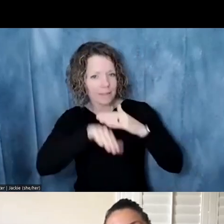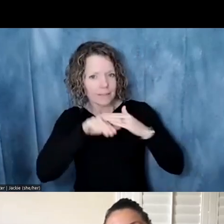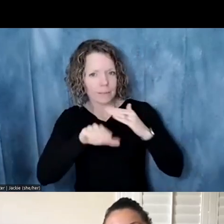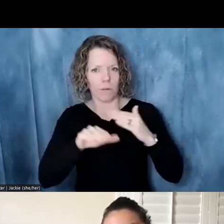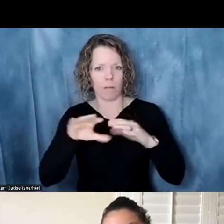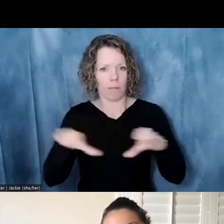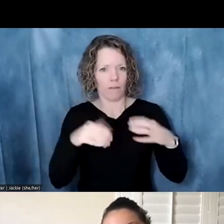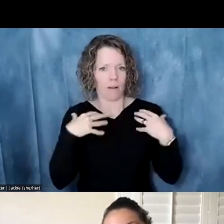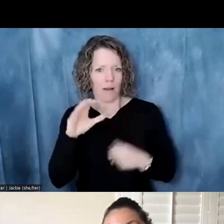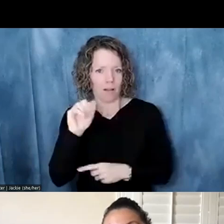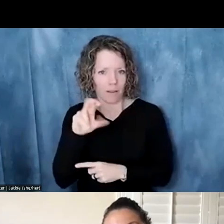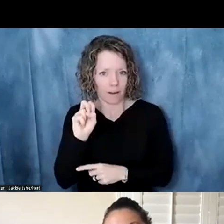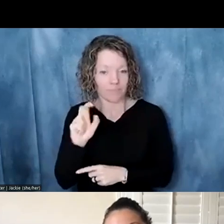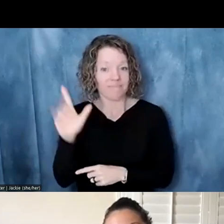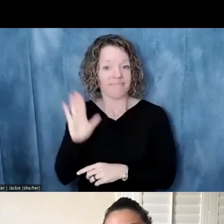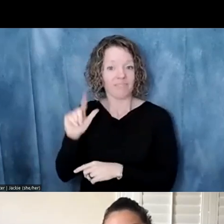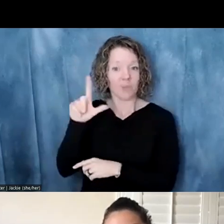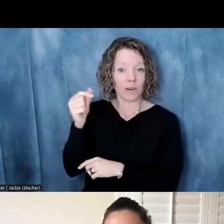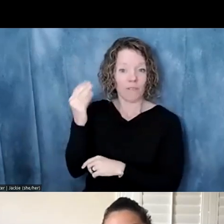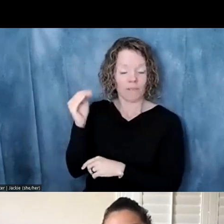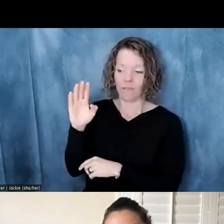DeafYES! Center for Deaf Empowerment and Recovery at